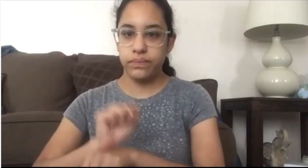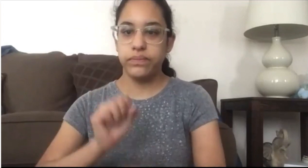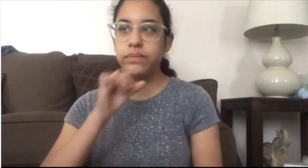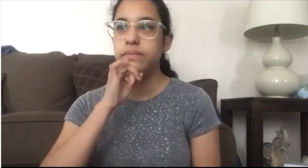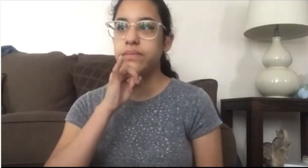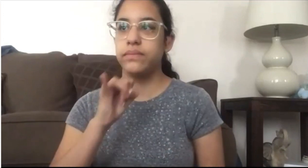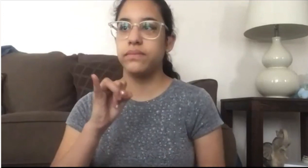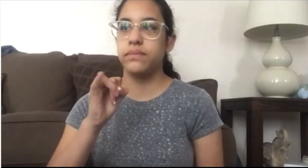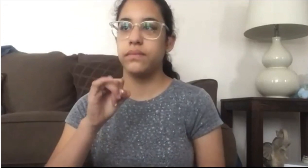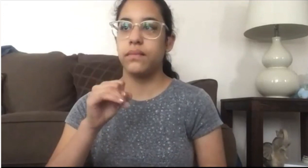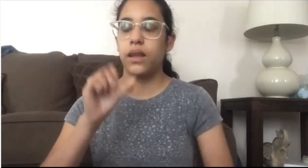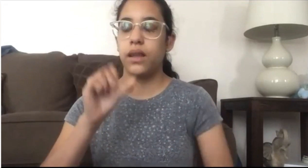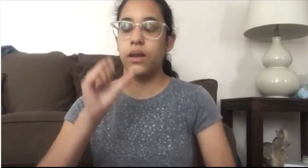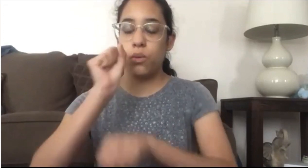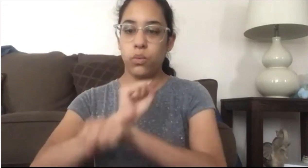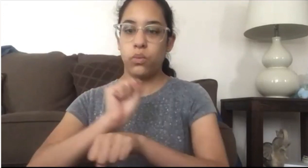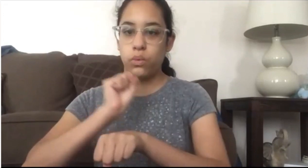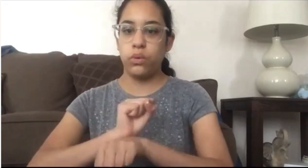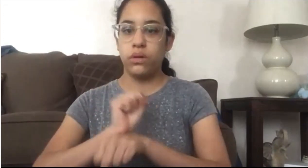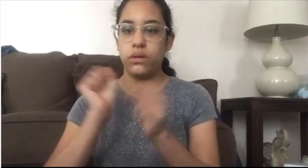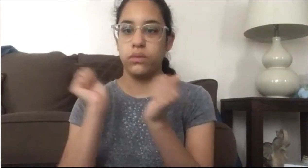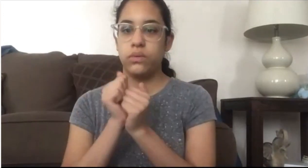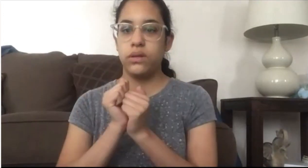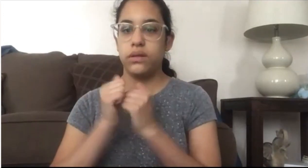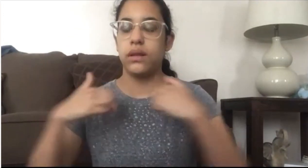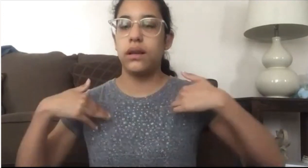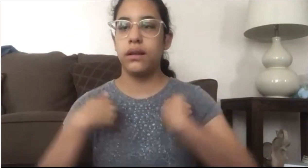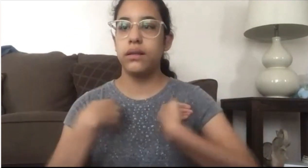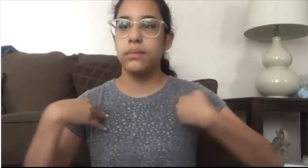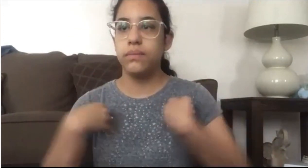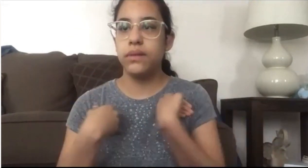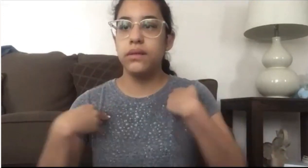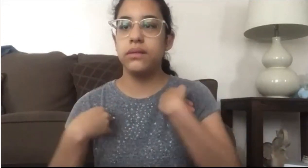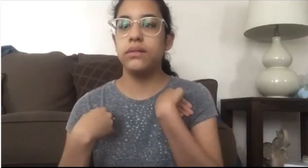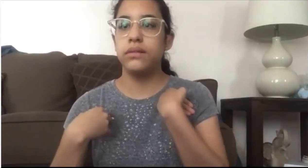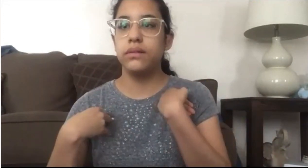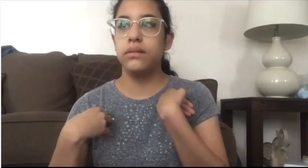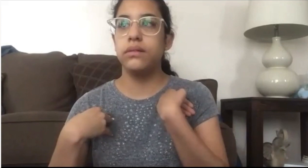My future employment. Is working with animals.